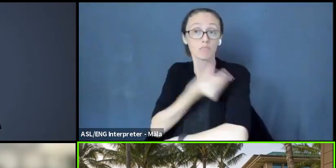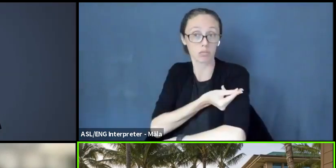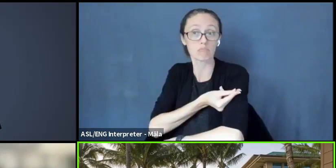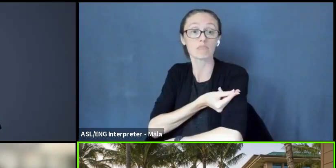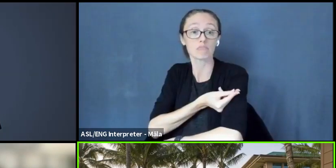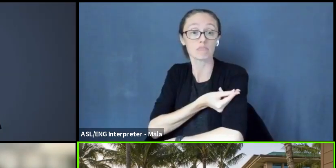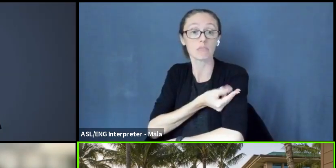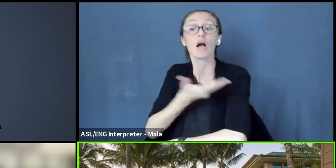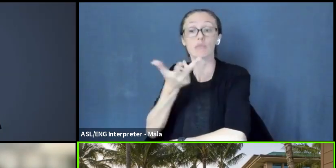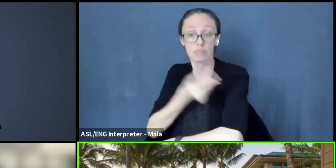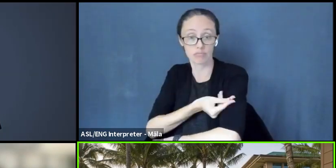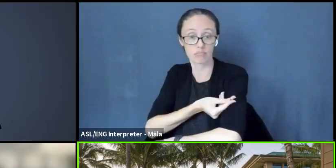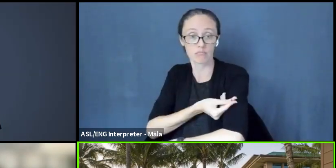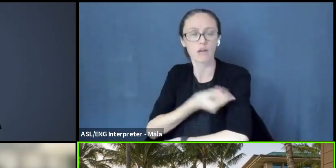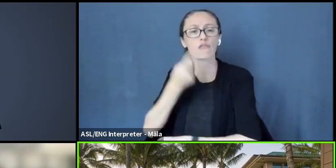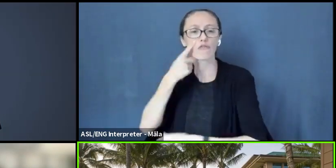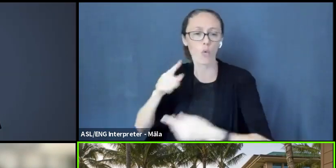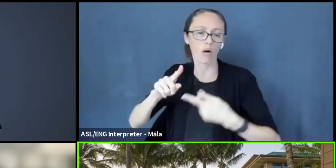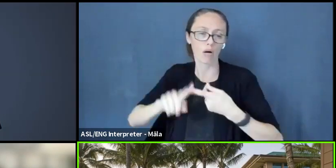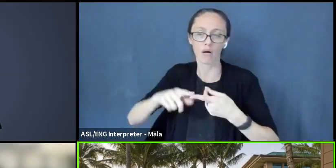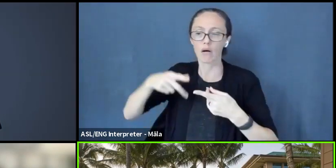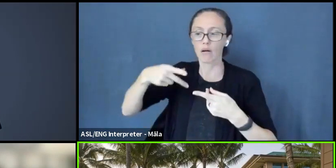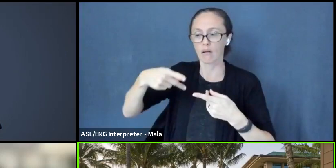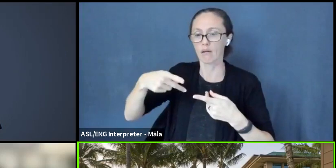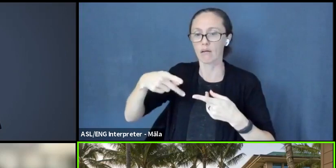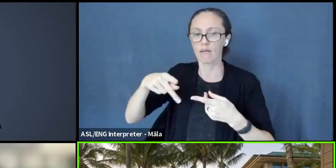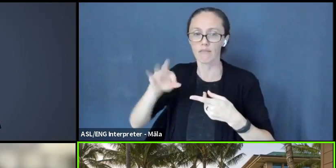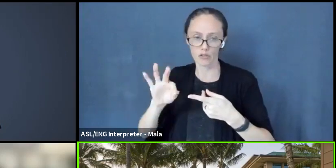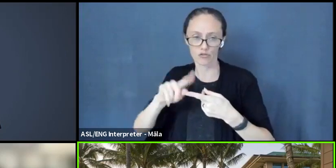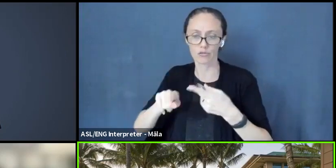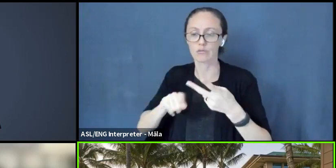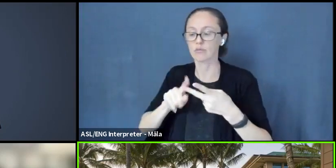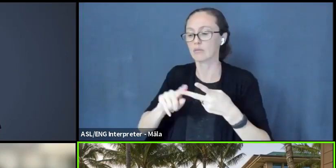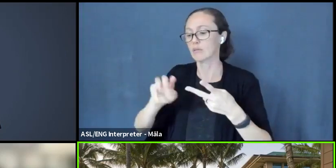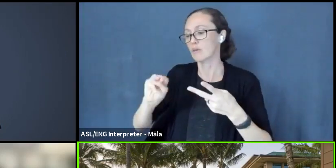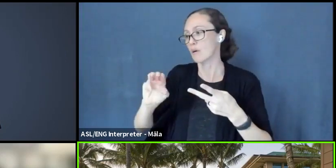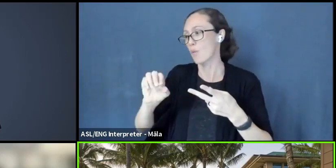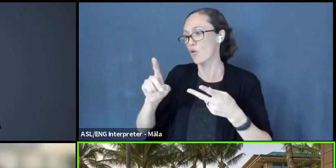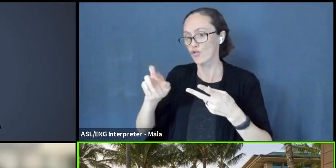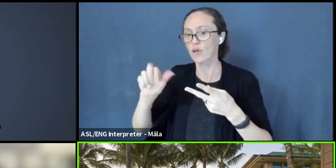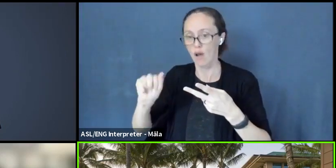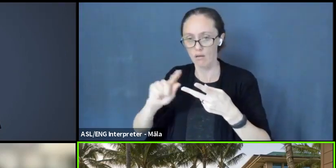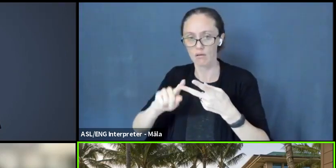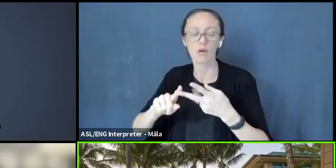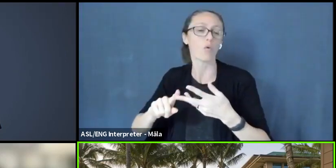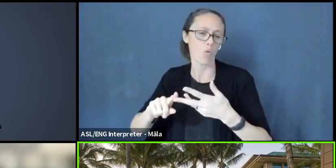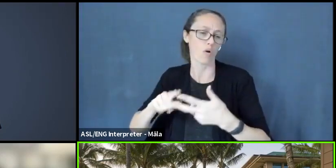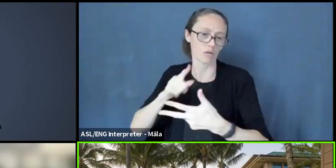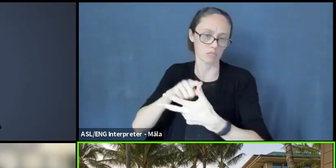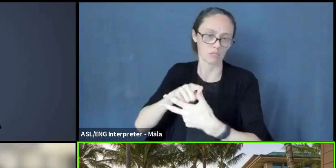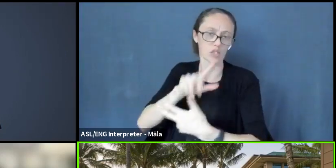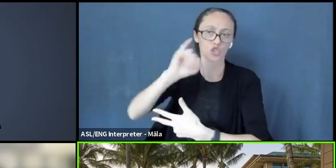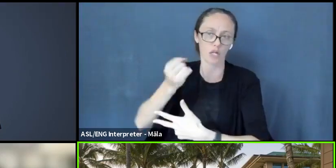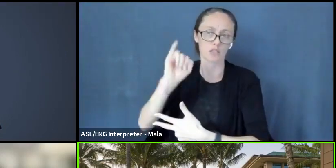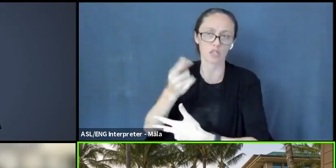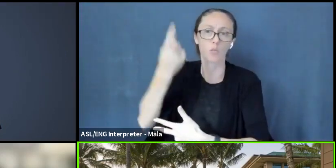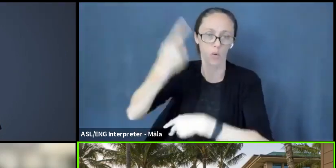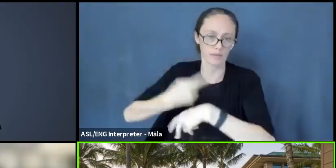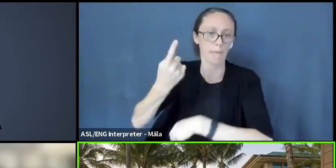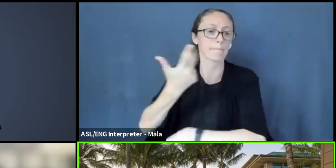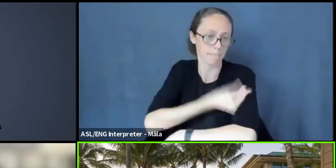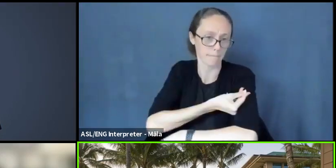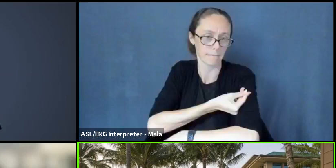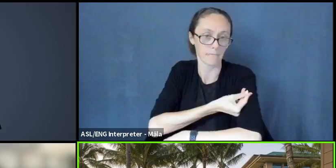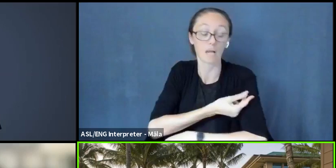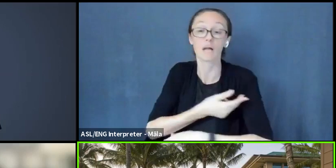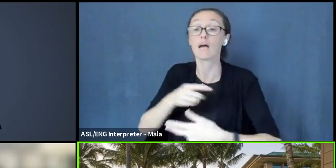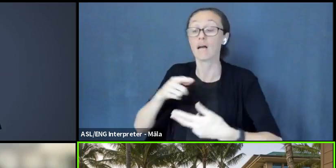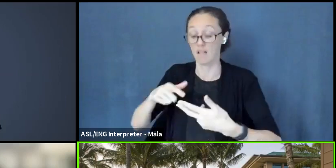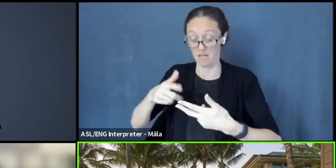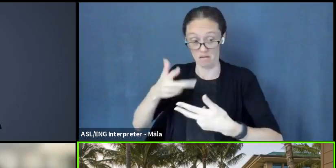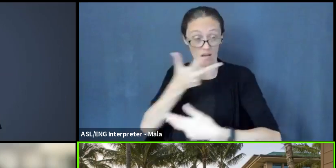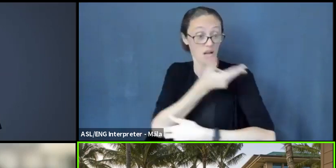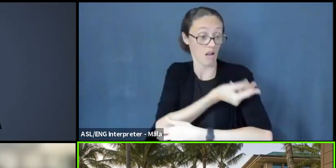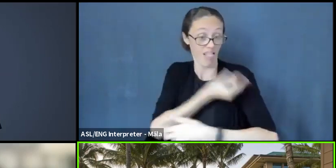was the Pfizer or the Moderna or one does of Johnson & Johnson.